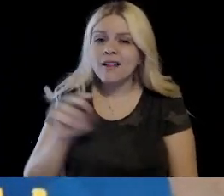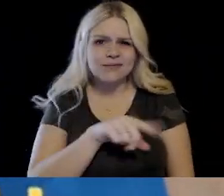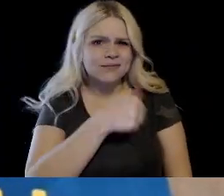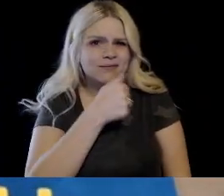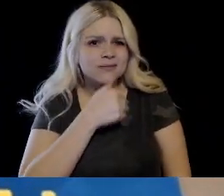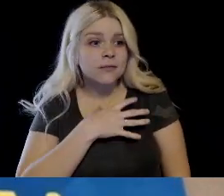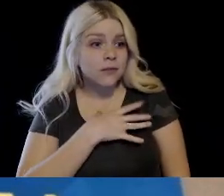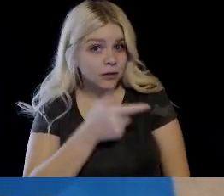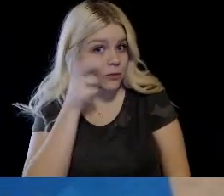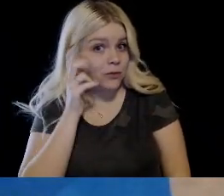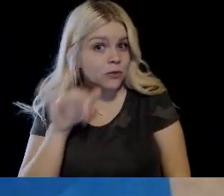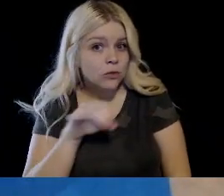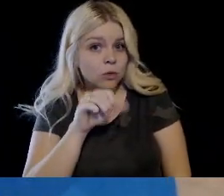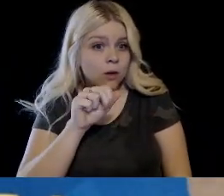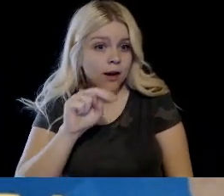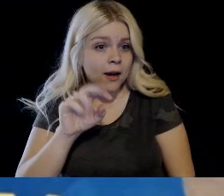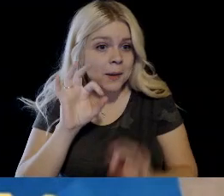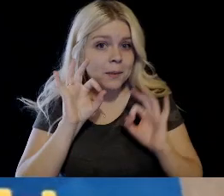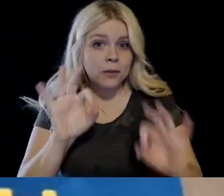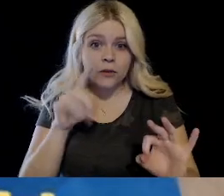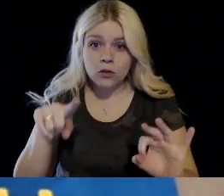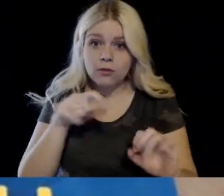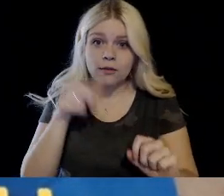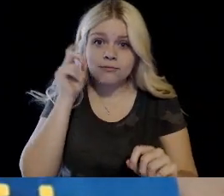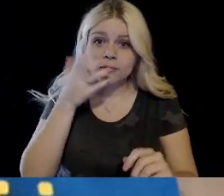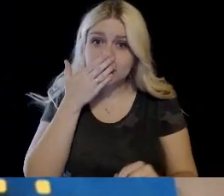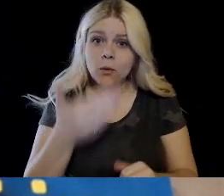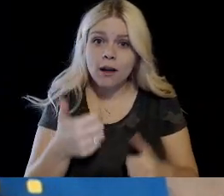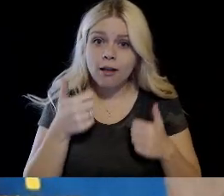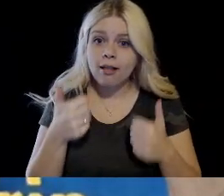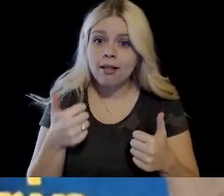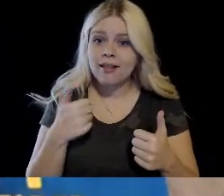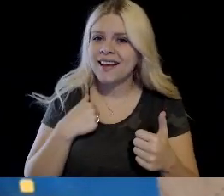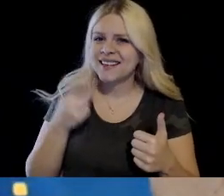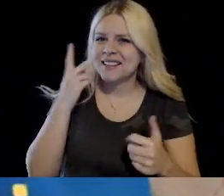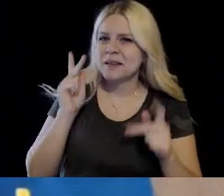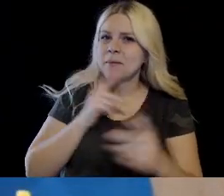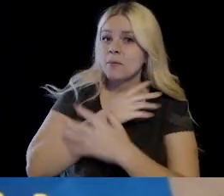Erica: Howdy from Texas. Very nice. We already have some bear emojis rolling in. Loud and